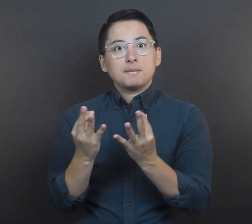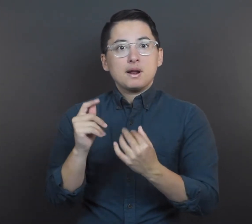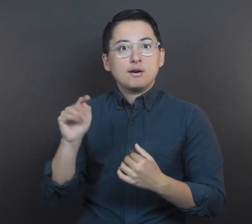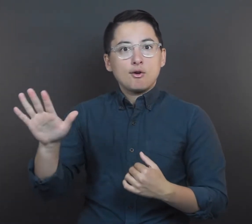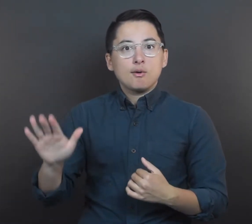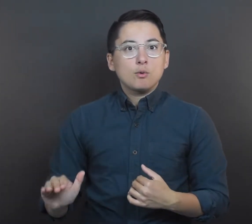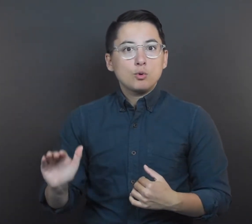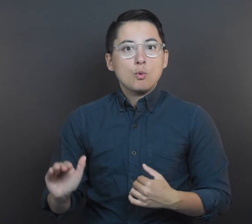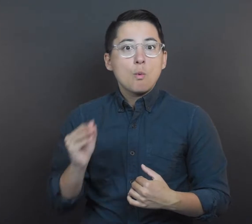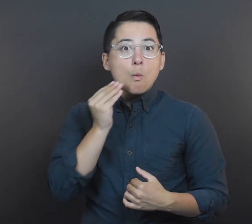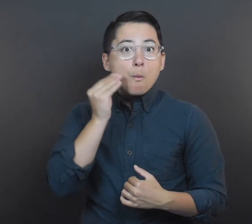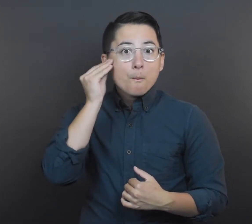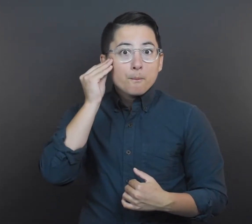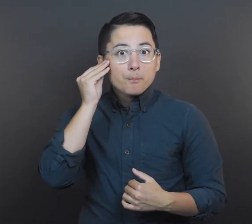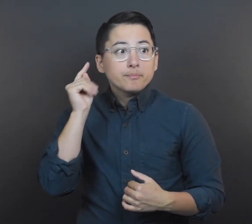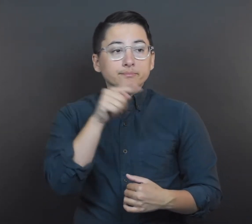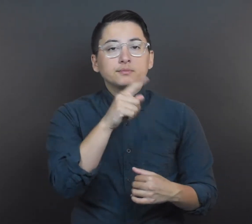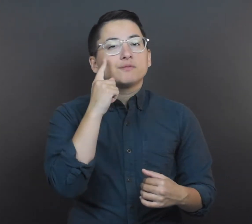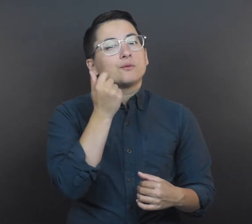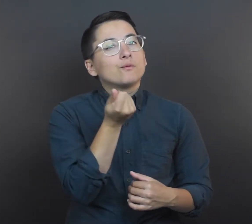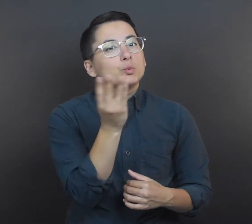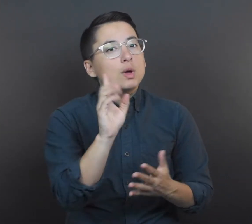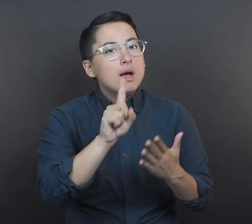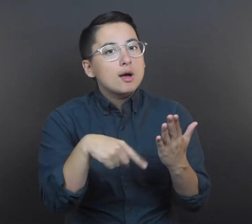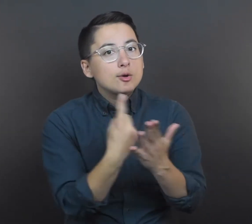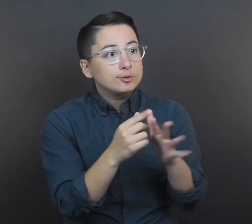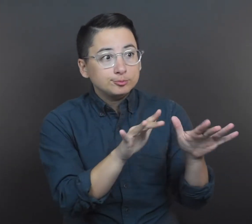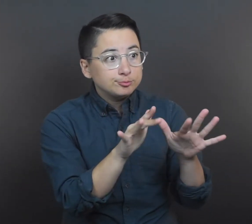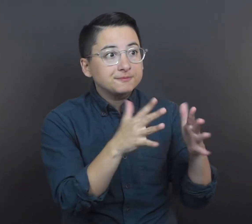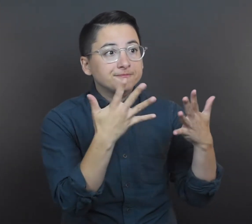only for a few hours before she had to turn her attention back to the investigation.